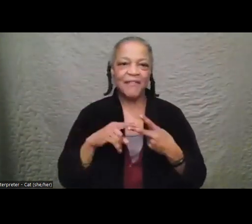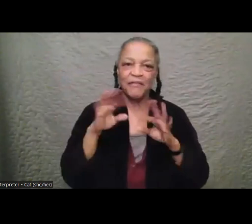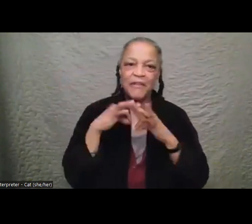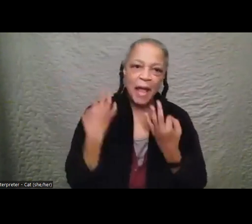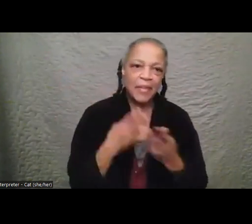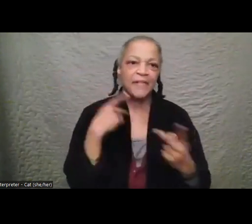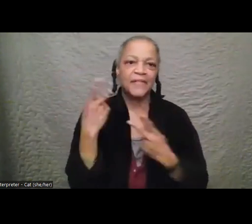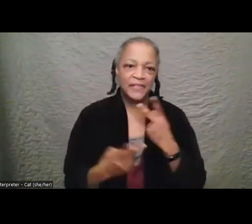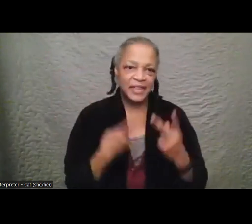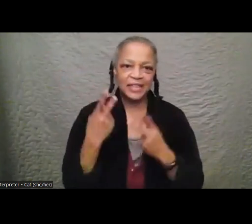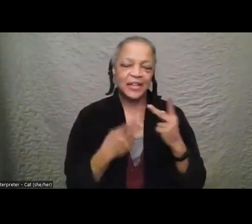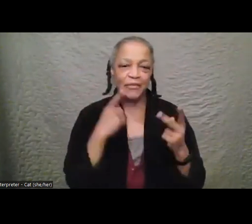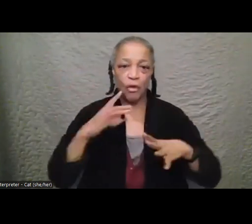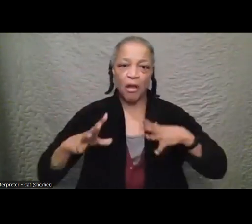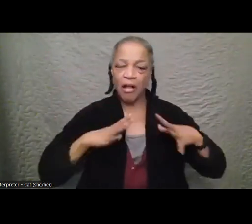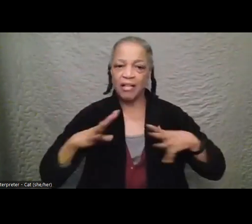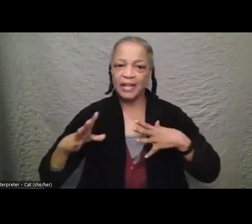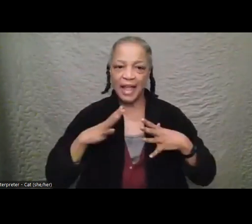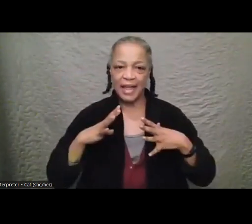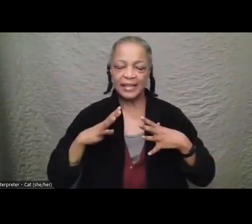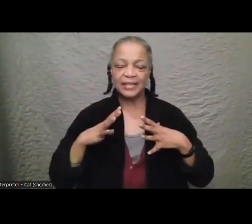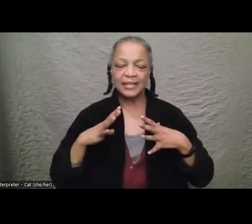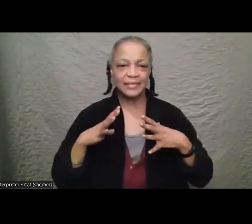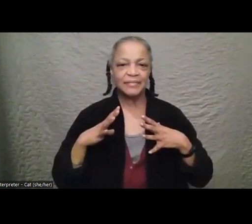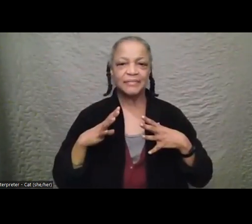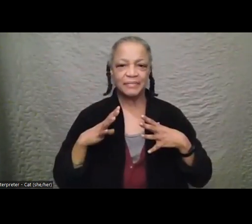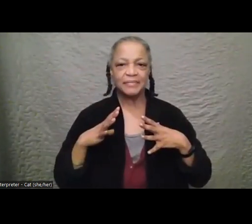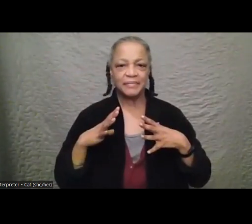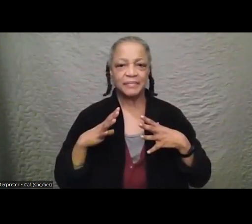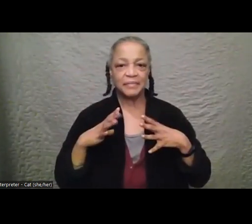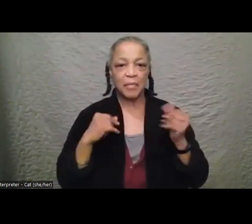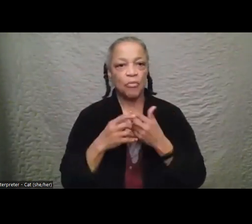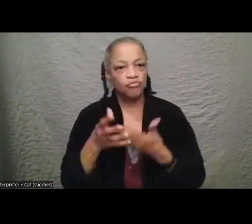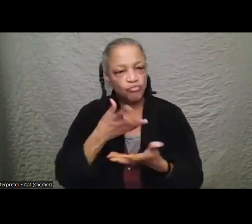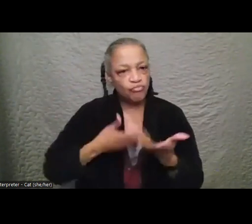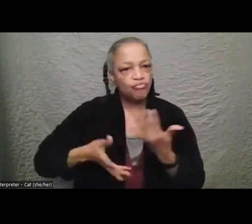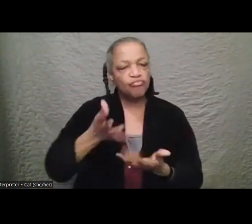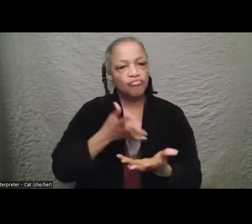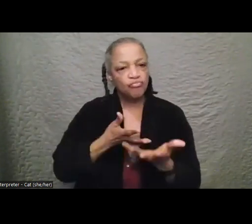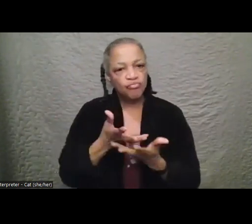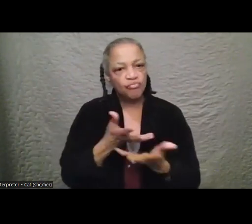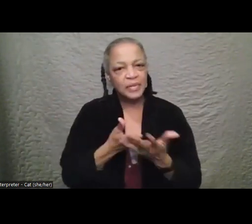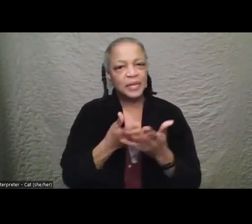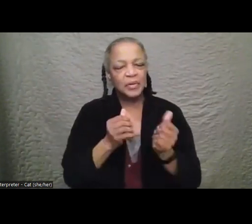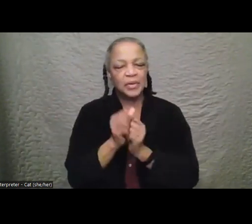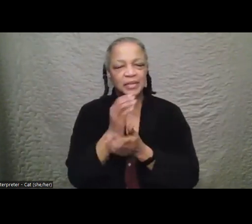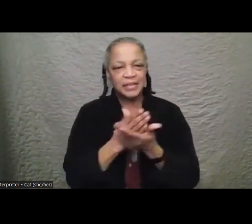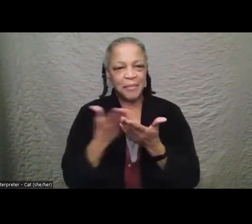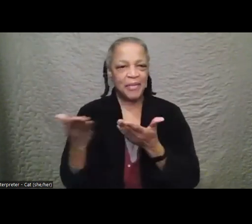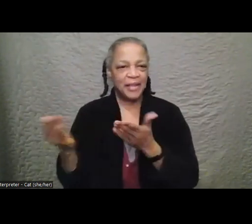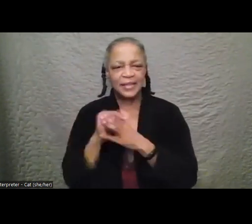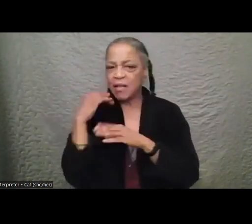them for the holidays and engage in some of the things that are not available to them